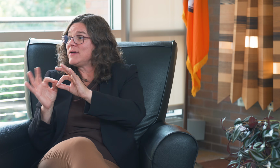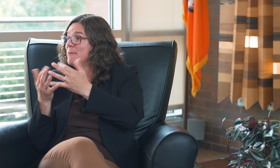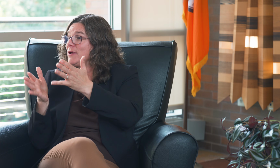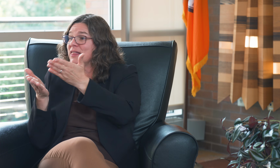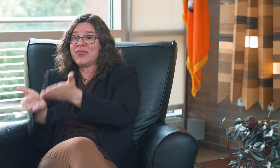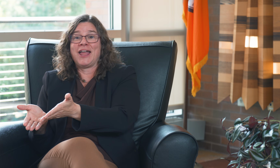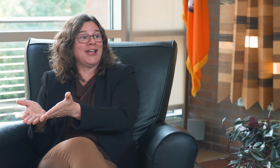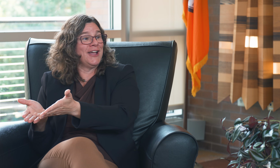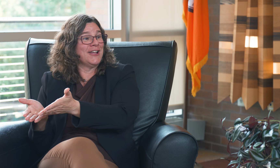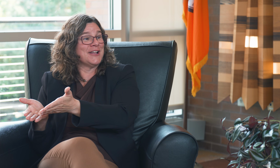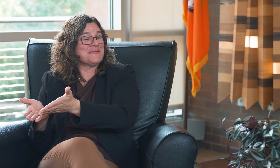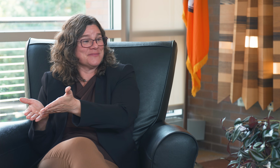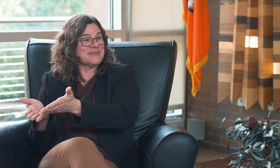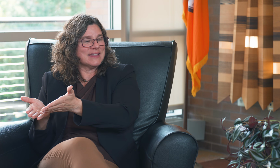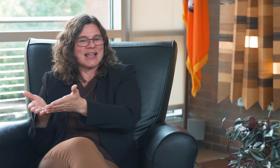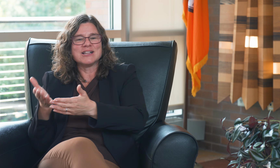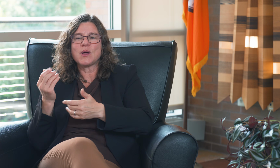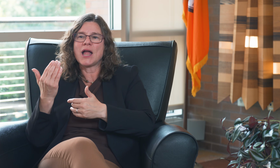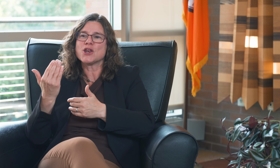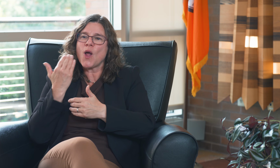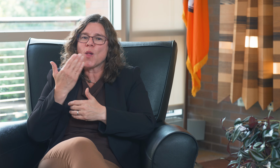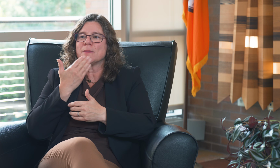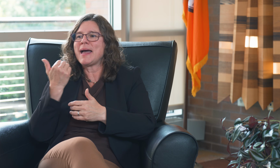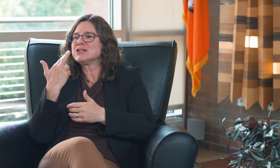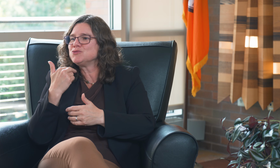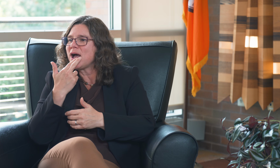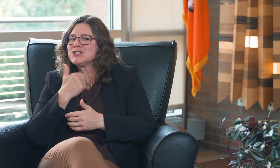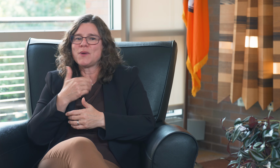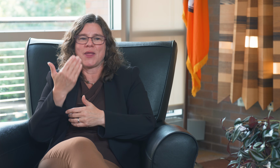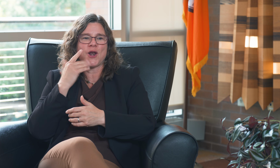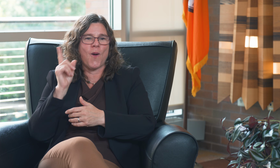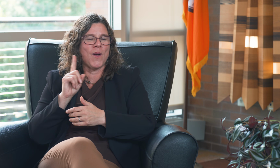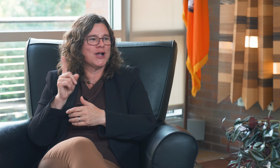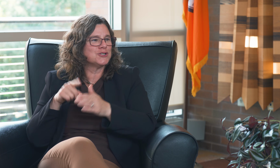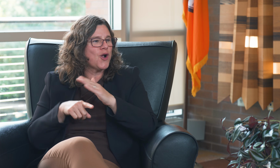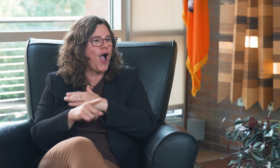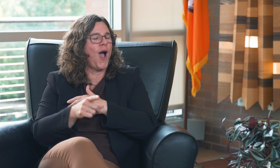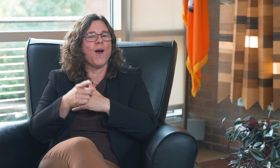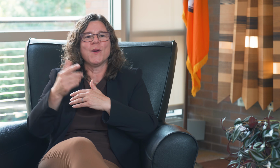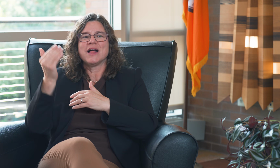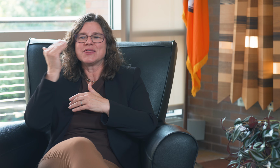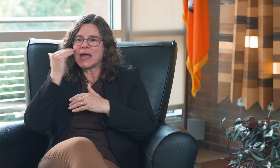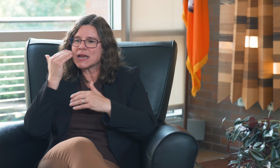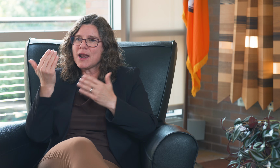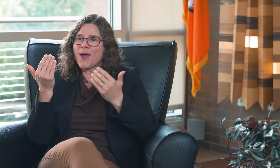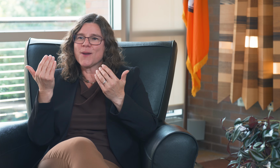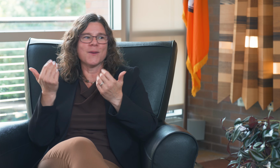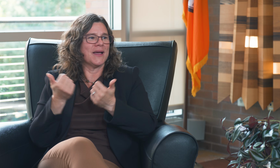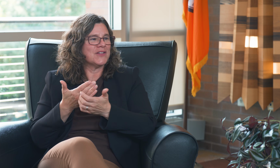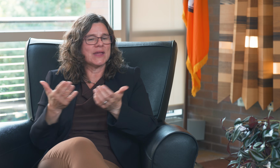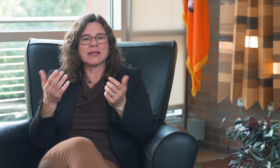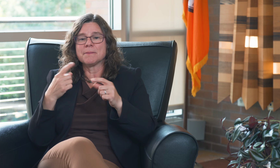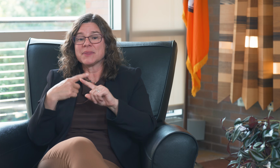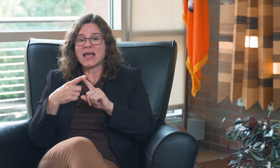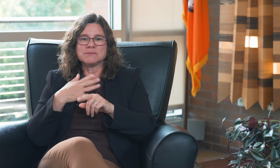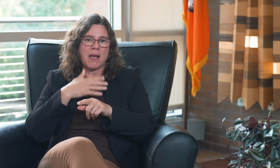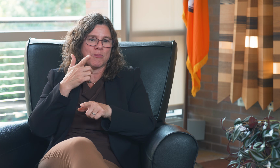So I flew over and my family was there, and they knew the best restaurants. They knew where to go.